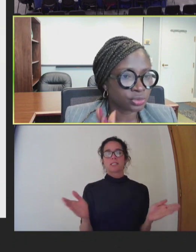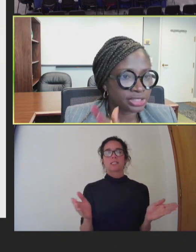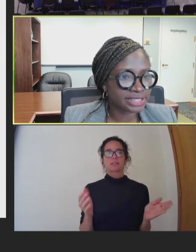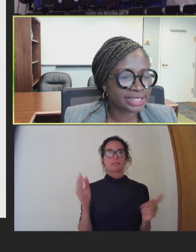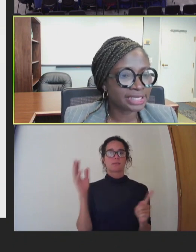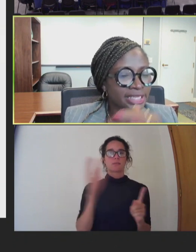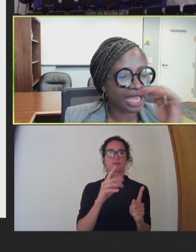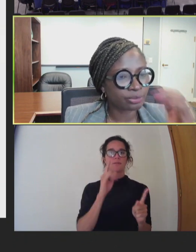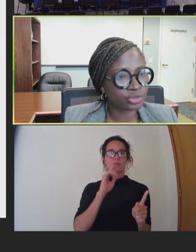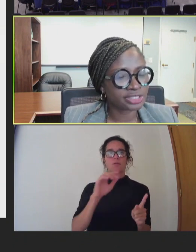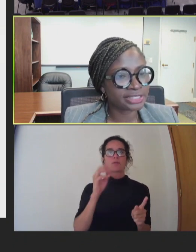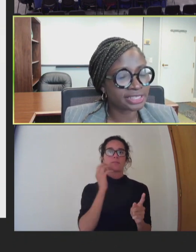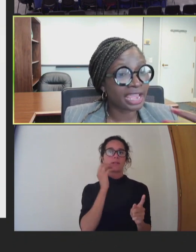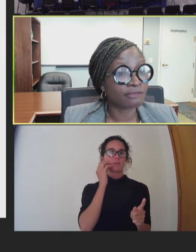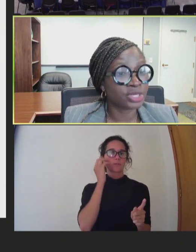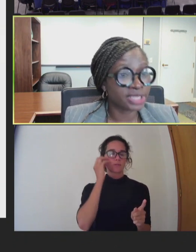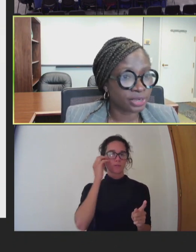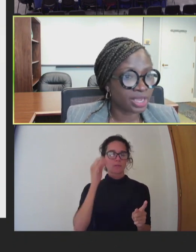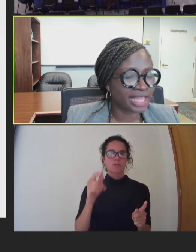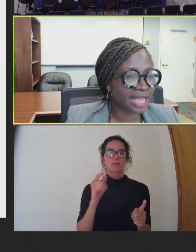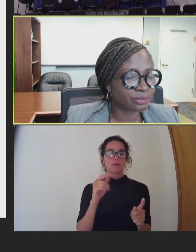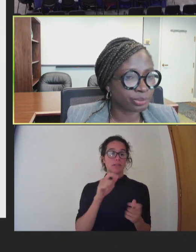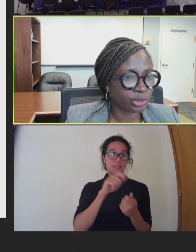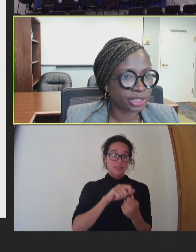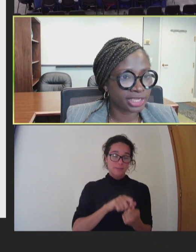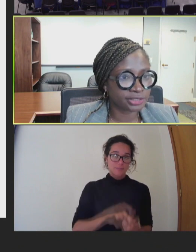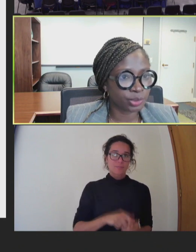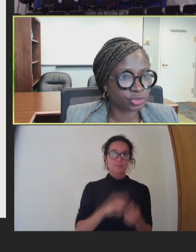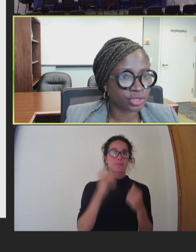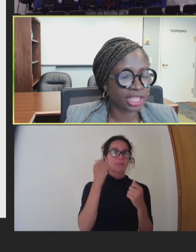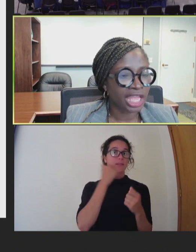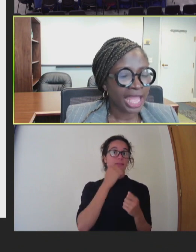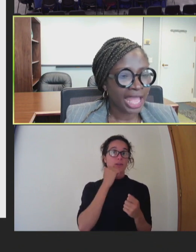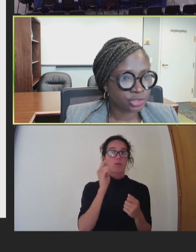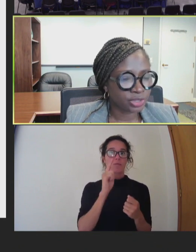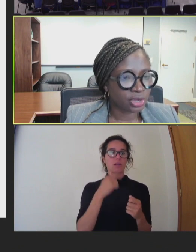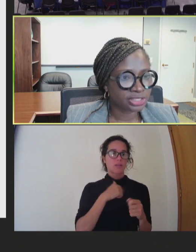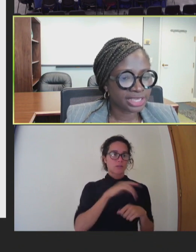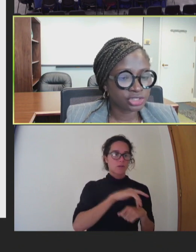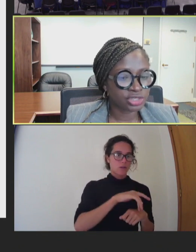So, detailing and presenting every day where there had been public exposure and doing contact